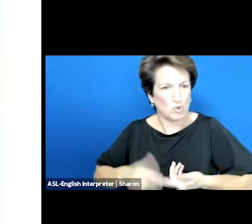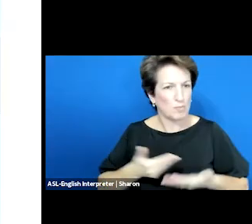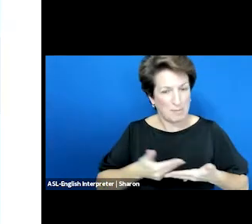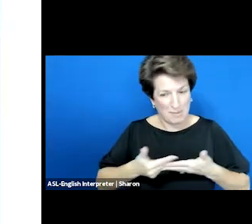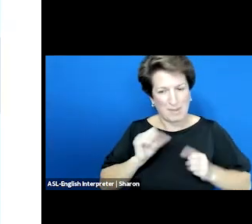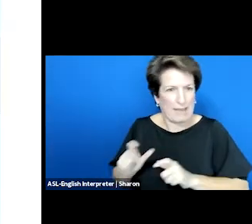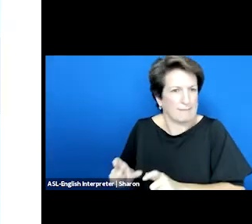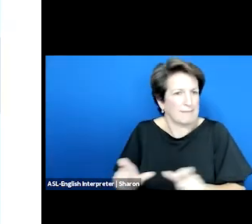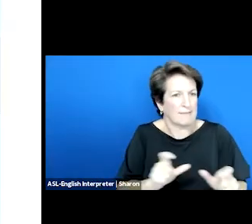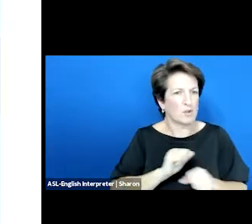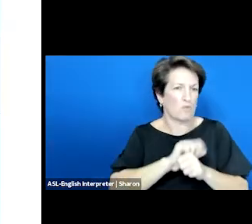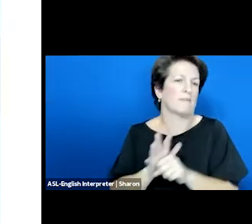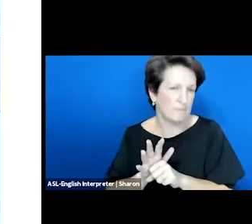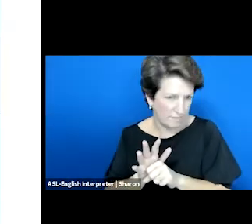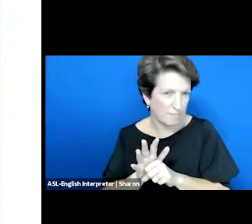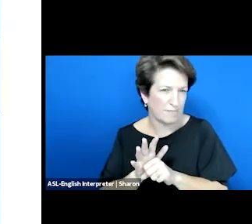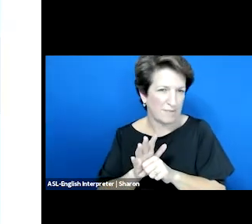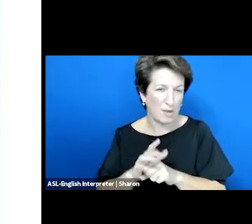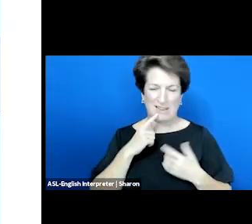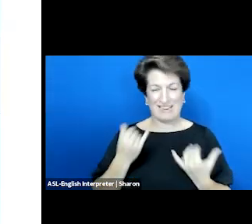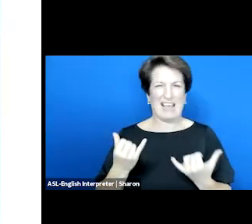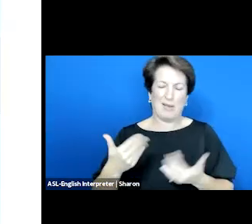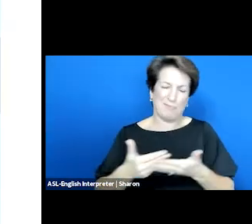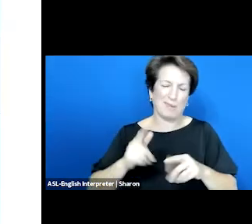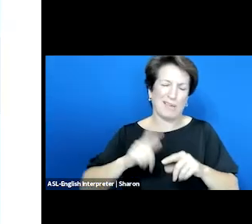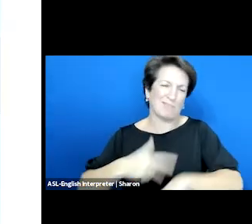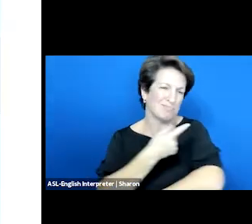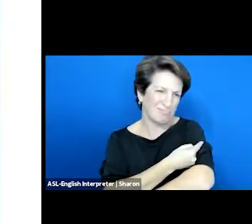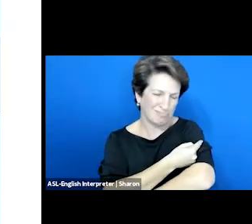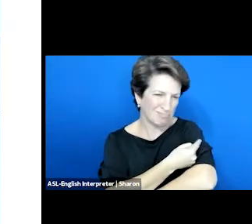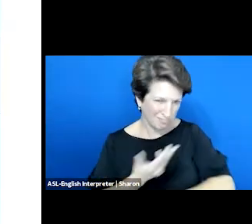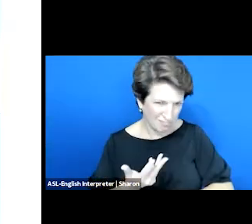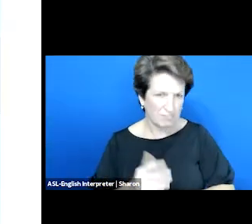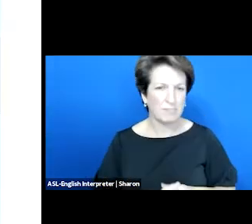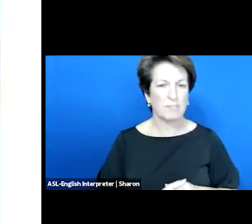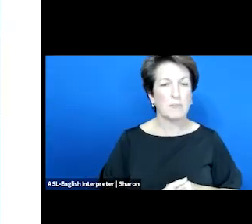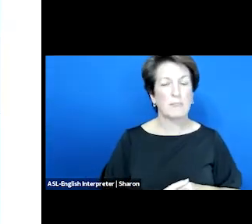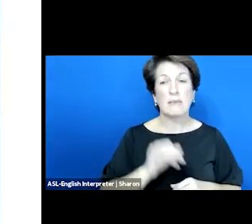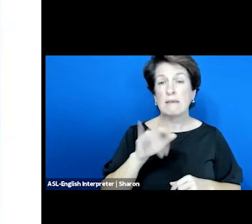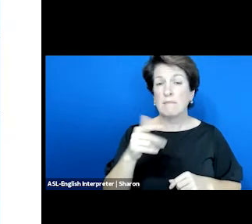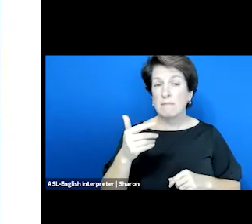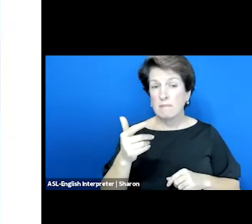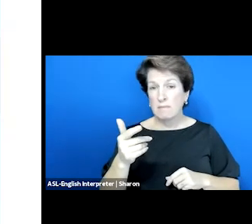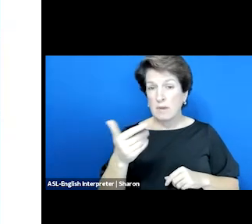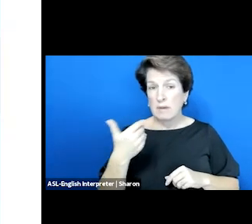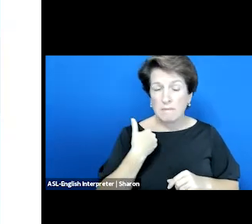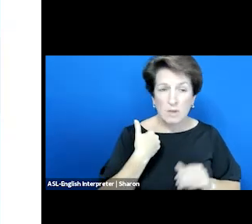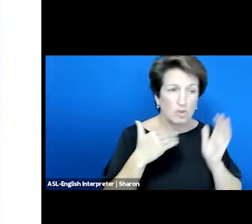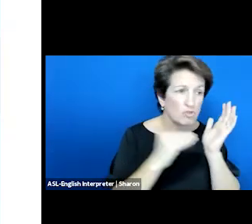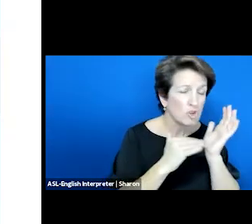Now, one benefit to getting the vaccine while